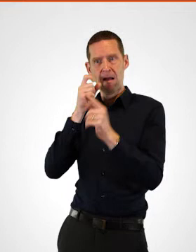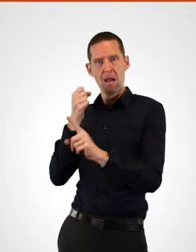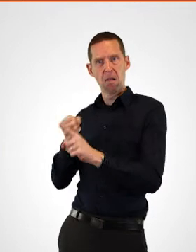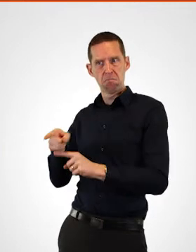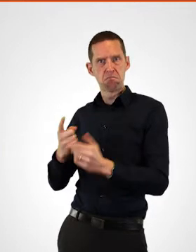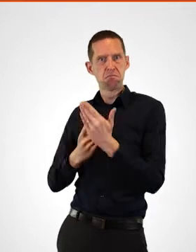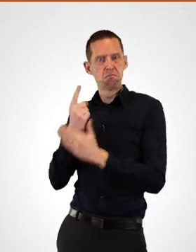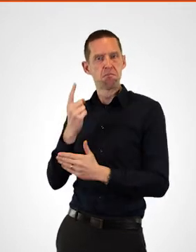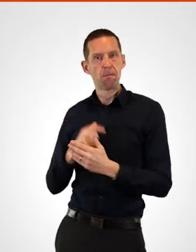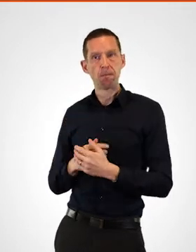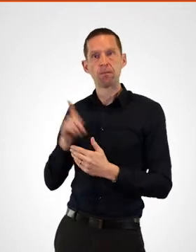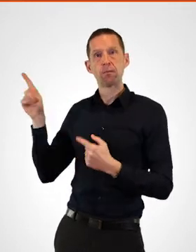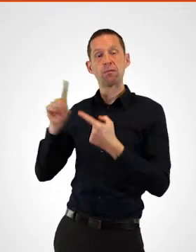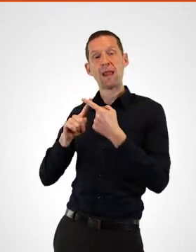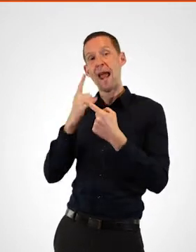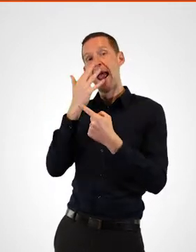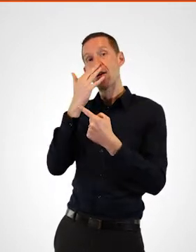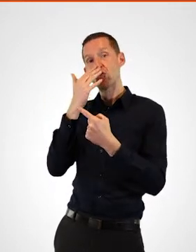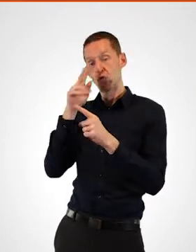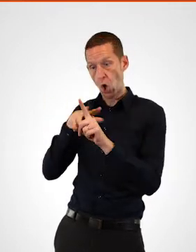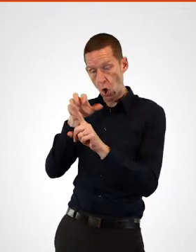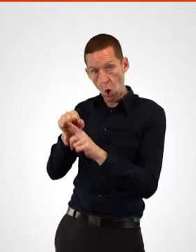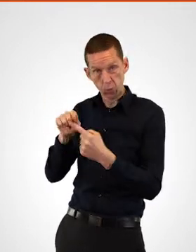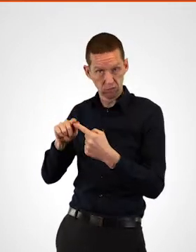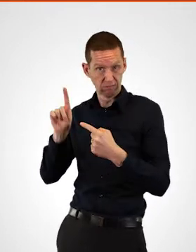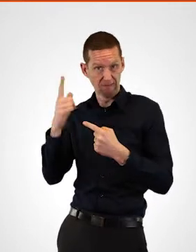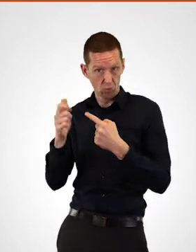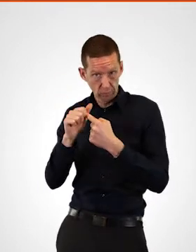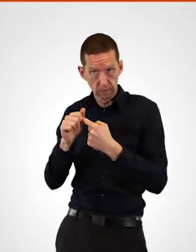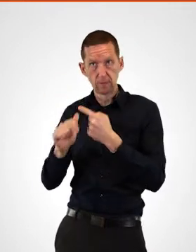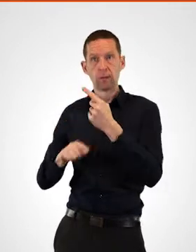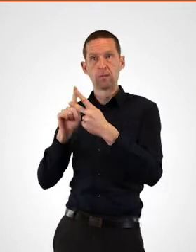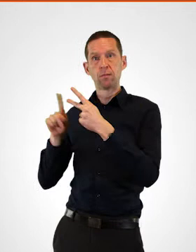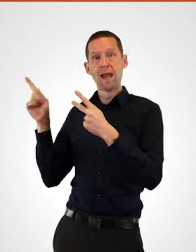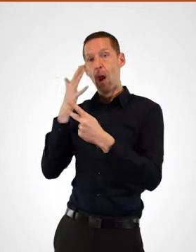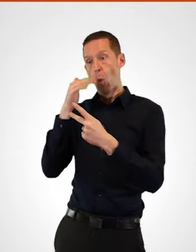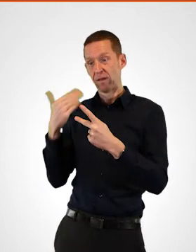There's of course the age of diagnosis of the hearing loss in the first place and then the age at implantation,